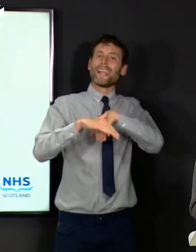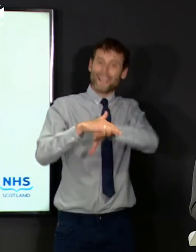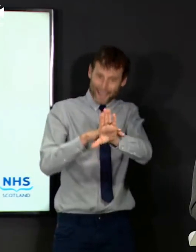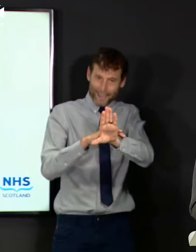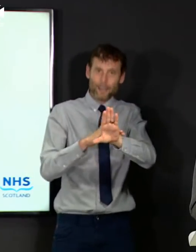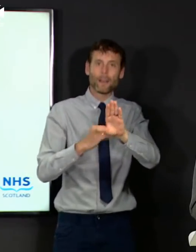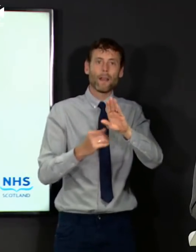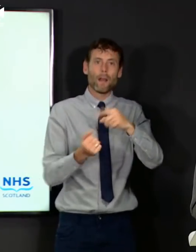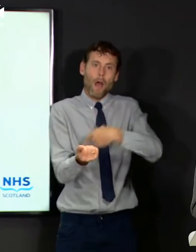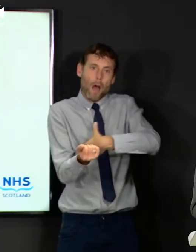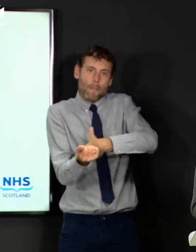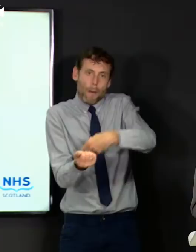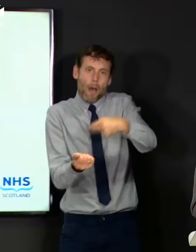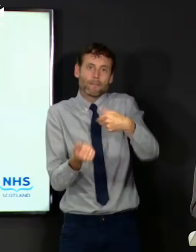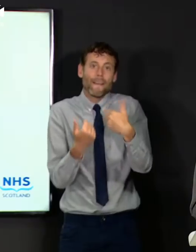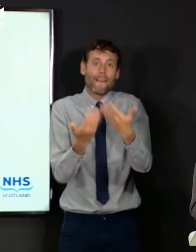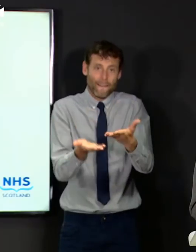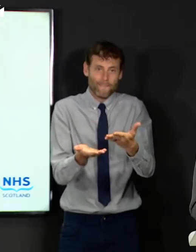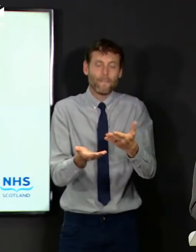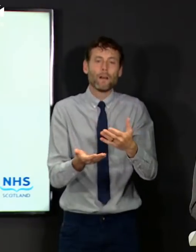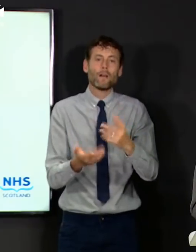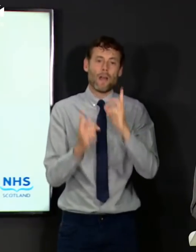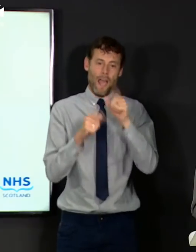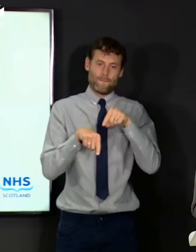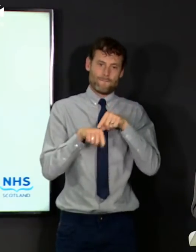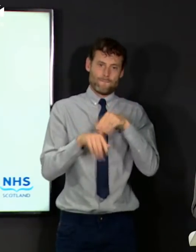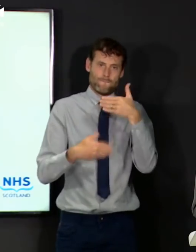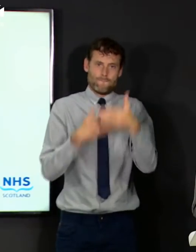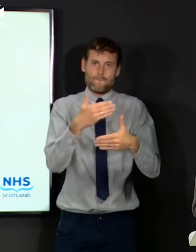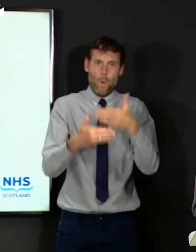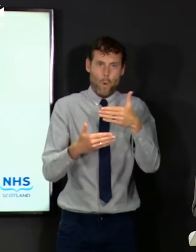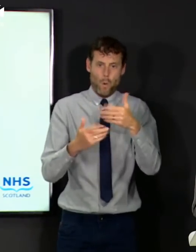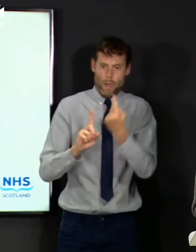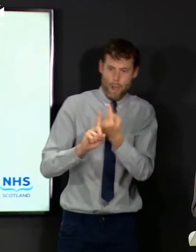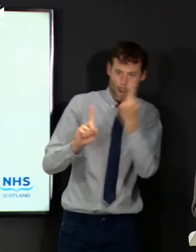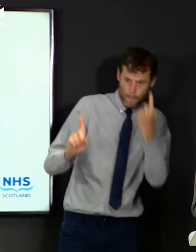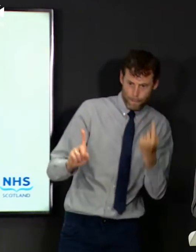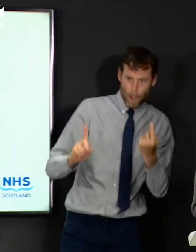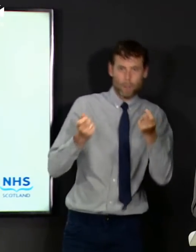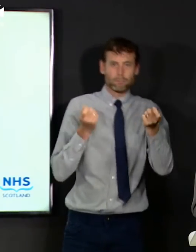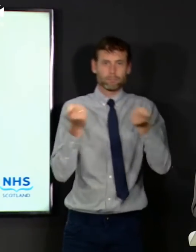on sessions and bookings. Sessions are now run by appointment only, so please visit